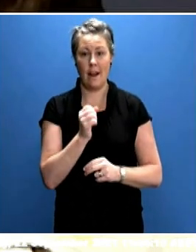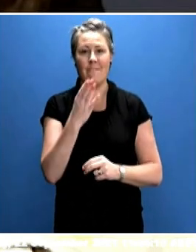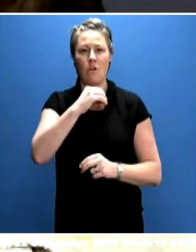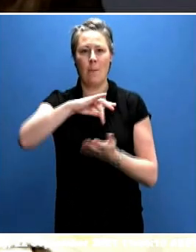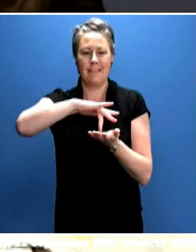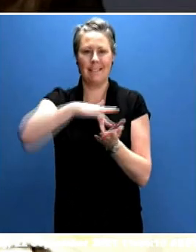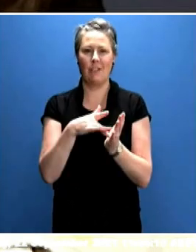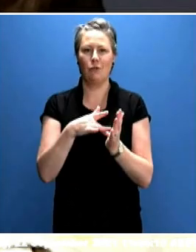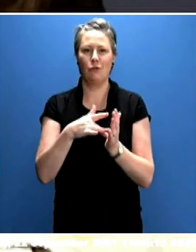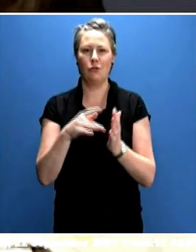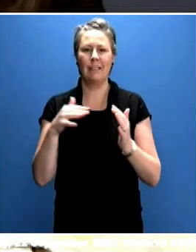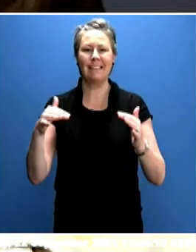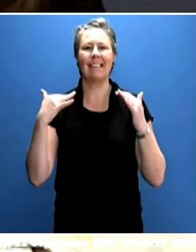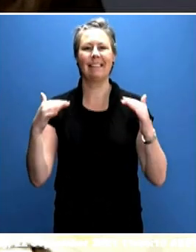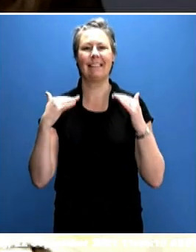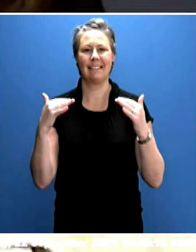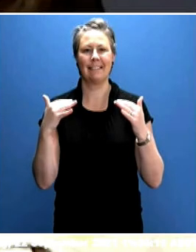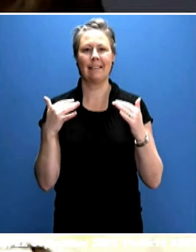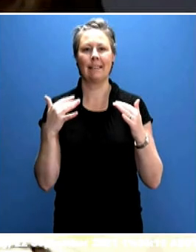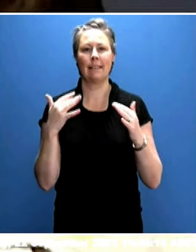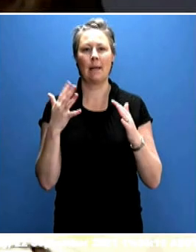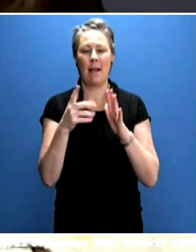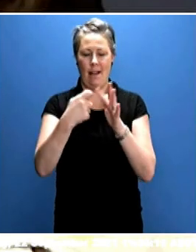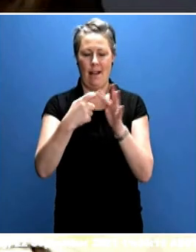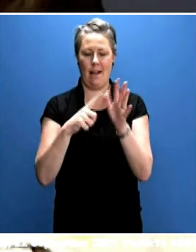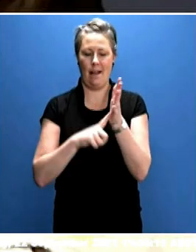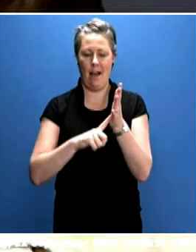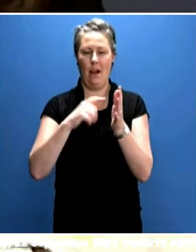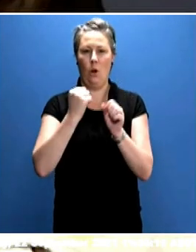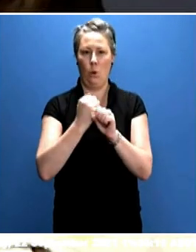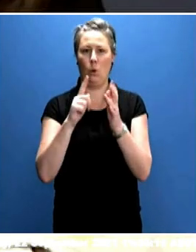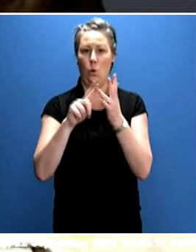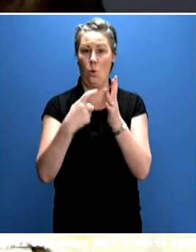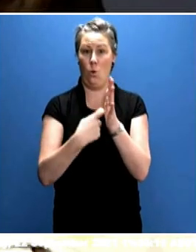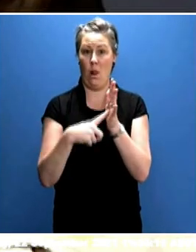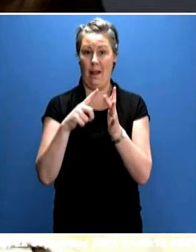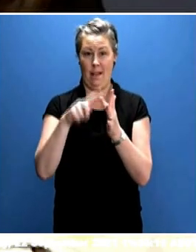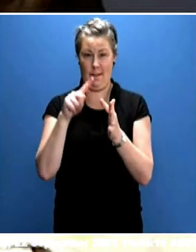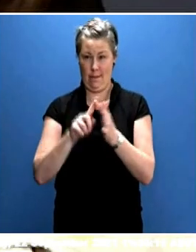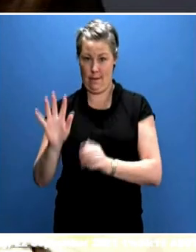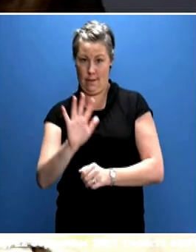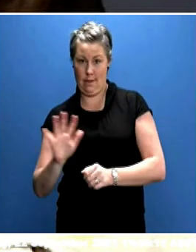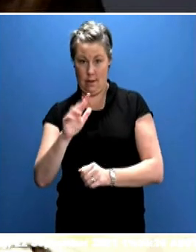Desert region lands to the east of Kalgoorlie for around about 15 years.